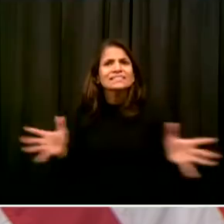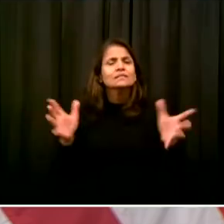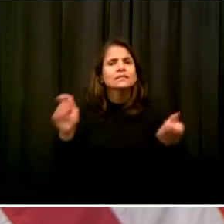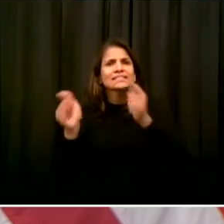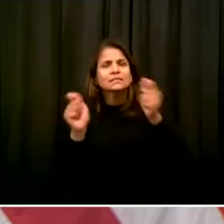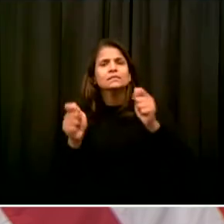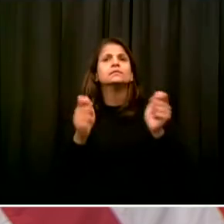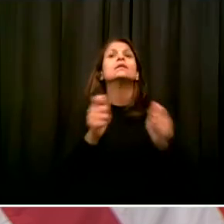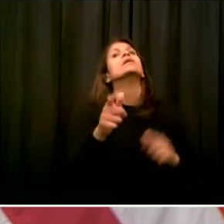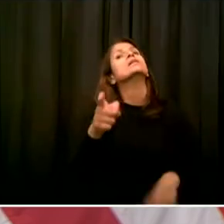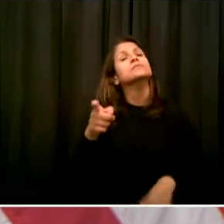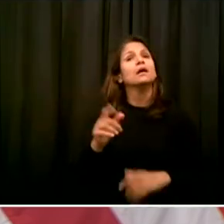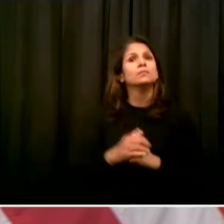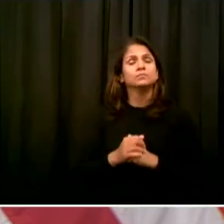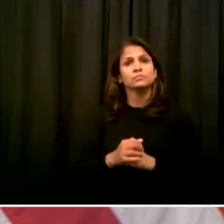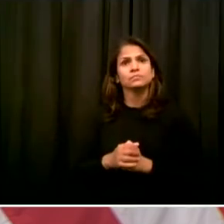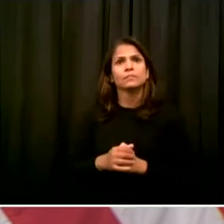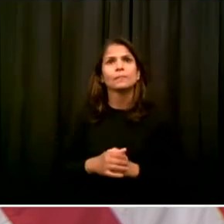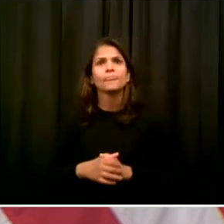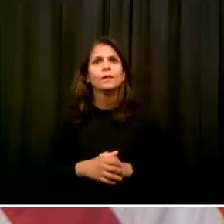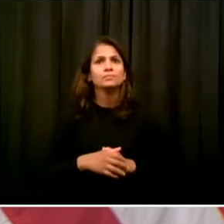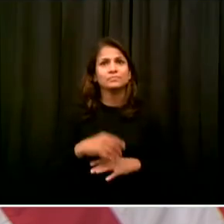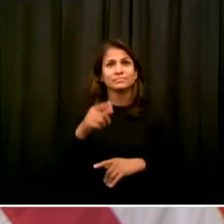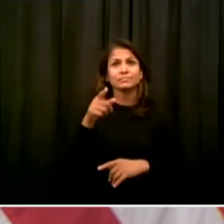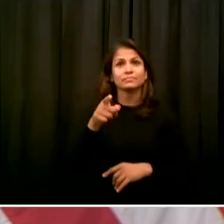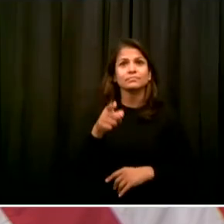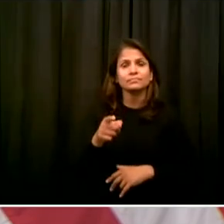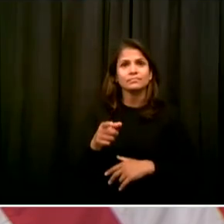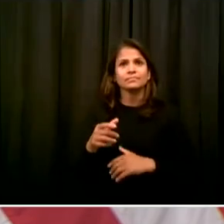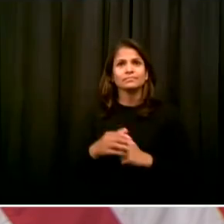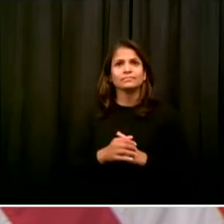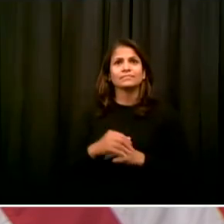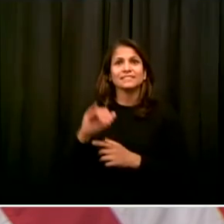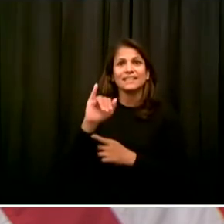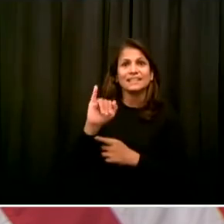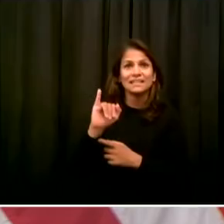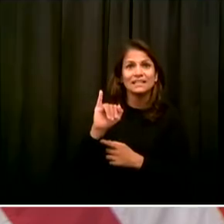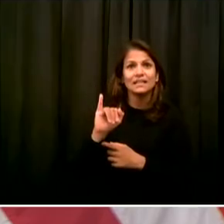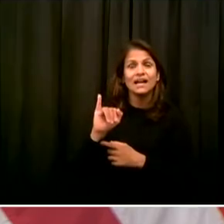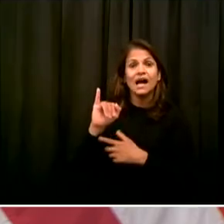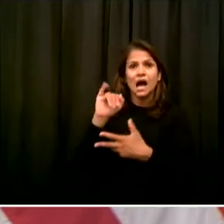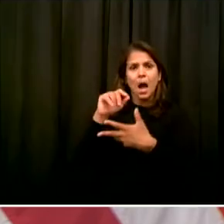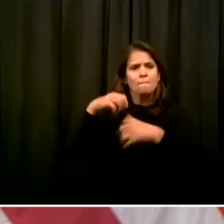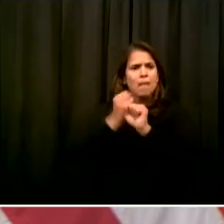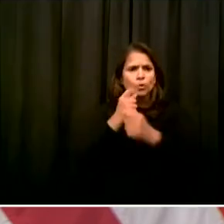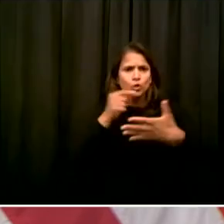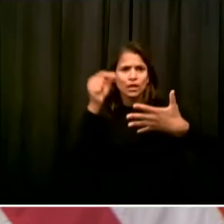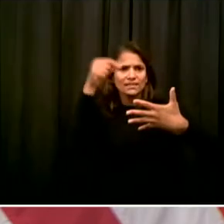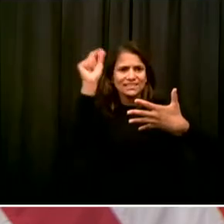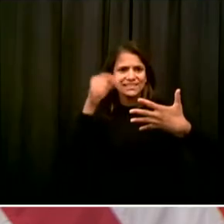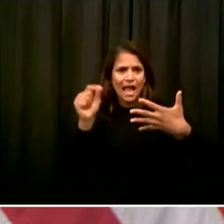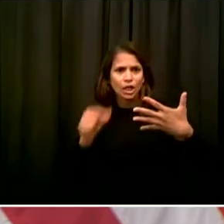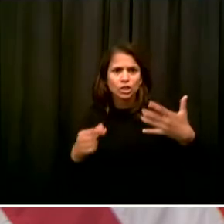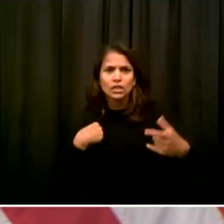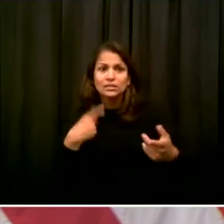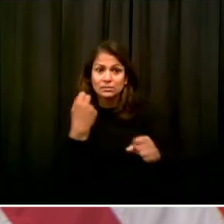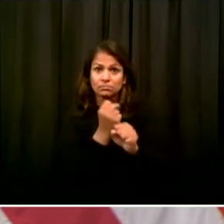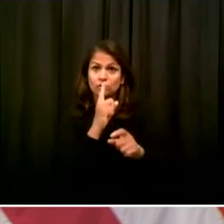WHEN YOU LOOK AT THE INDICATORS THAT THE MAYOR TALKS